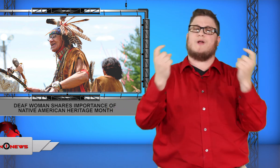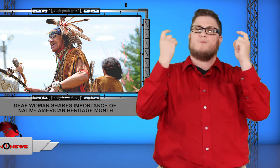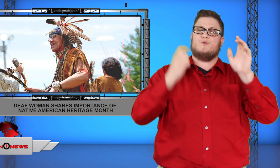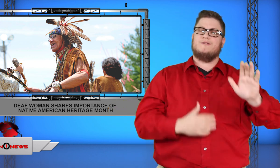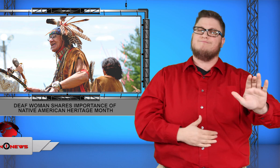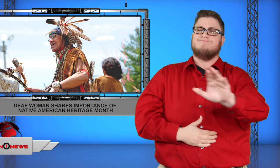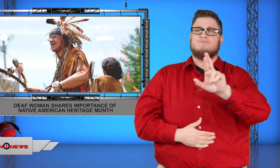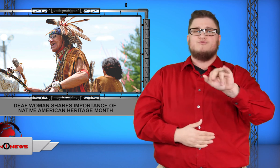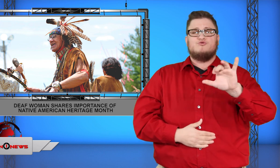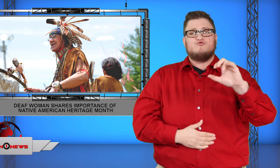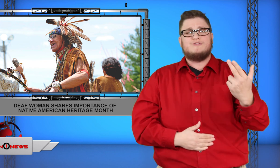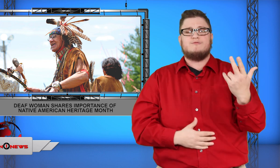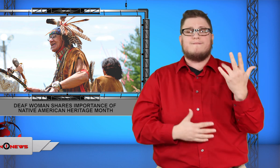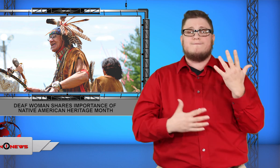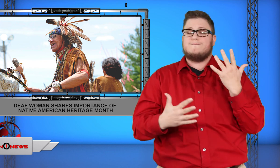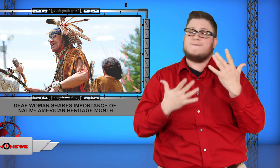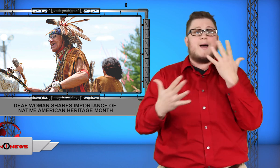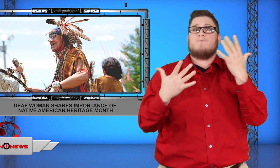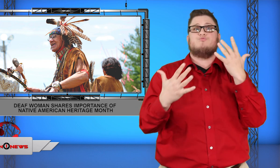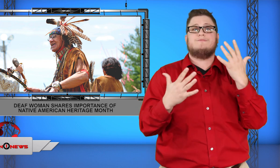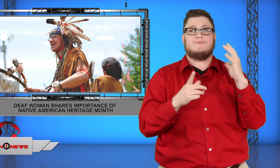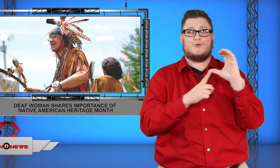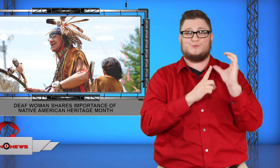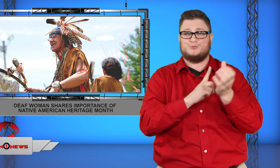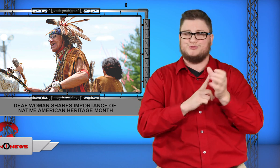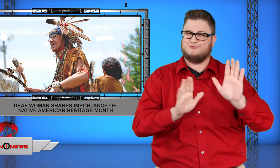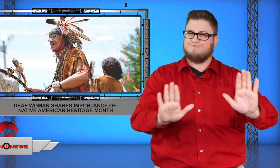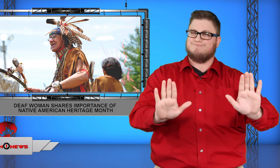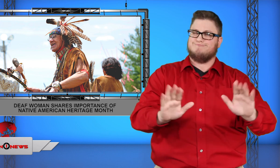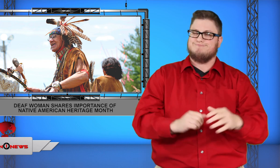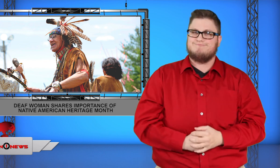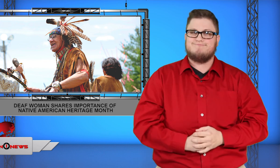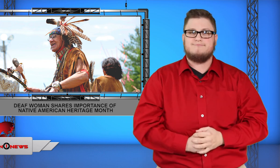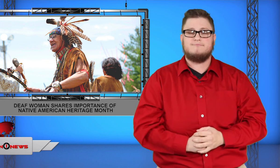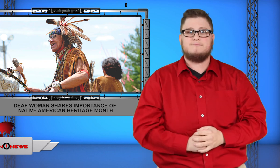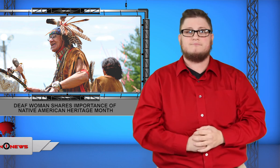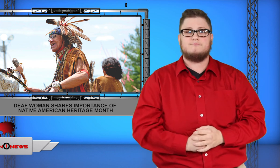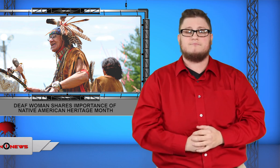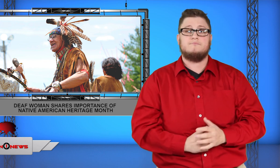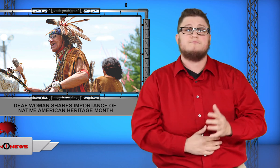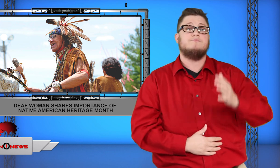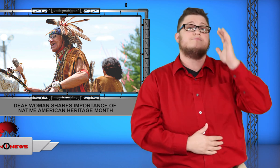people as well as celebrate their rich and vibrant cultures.